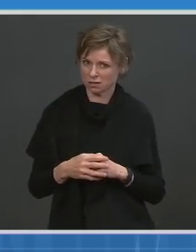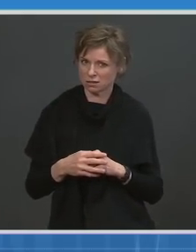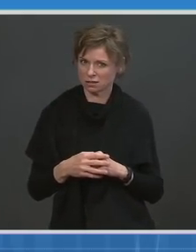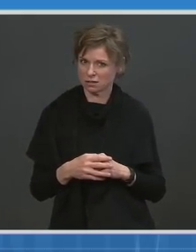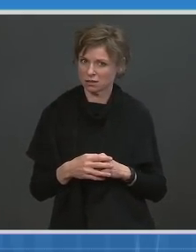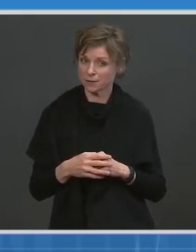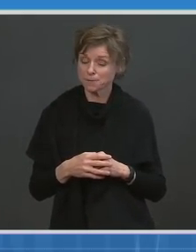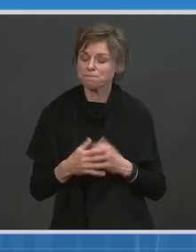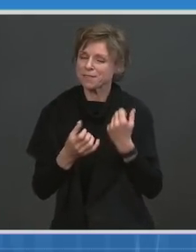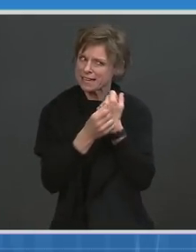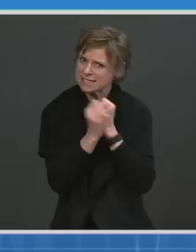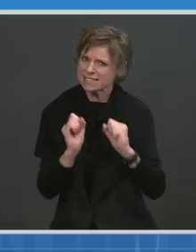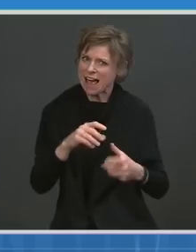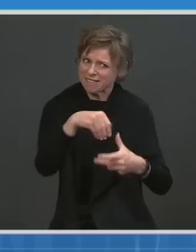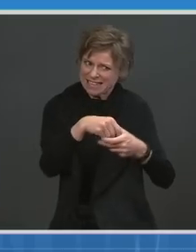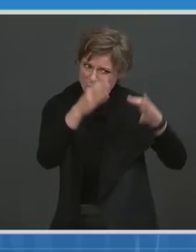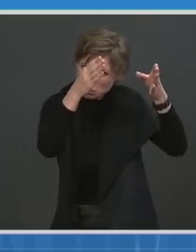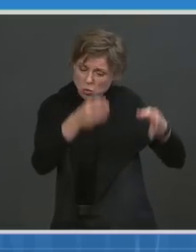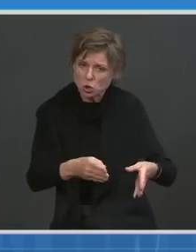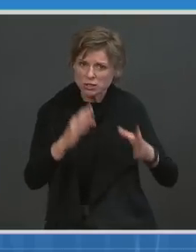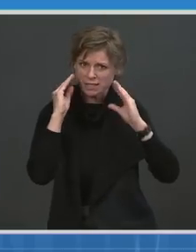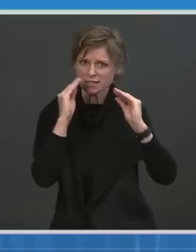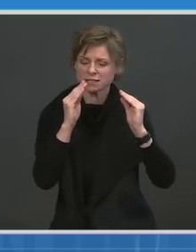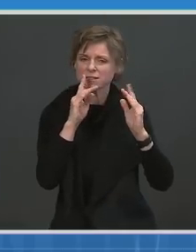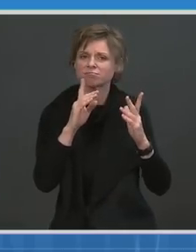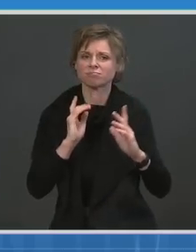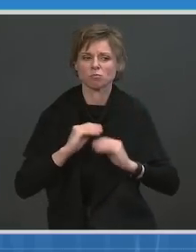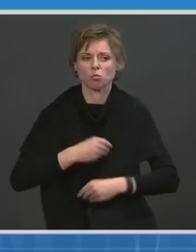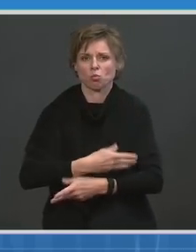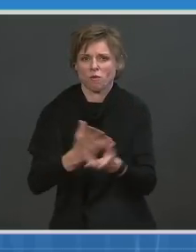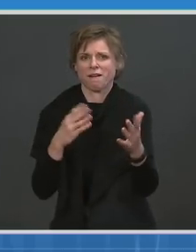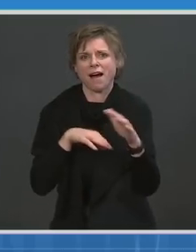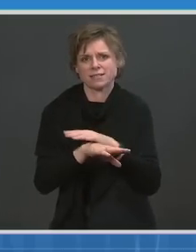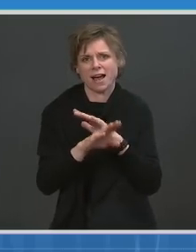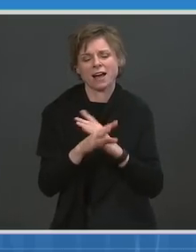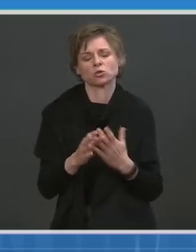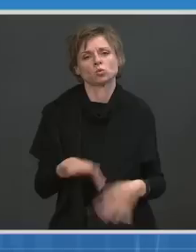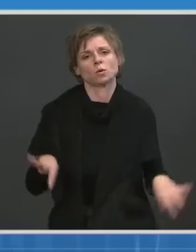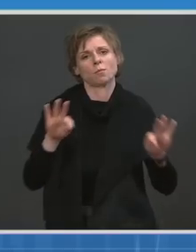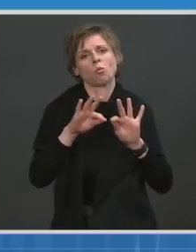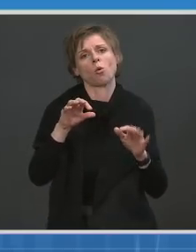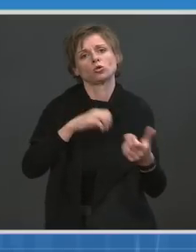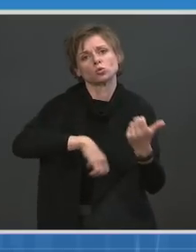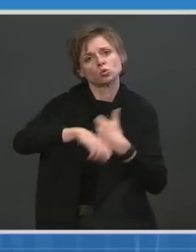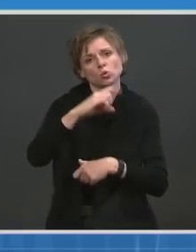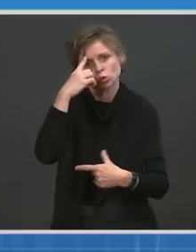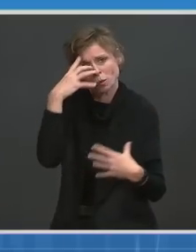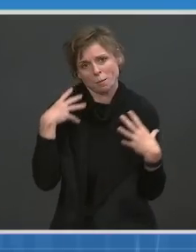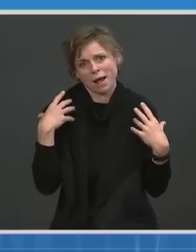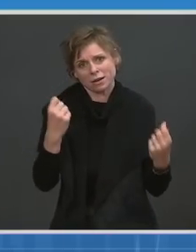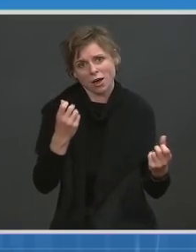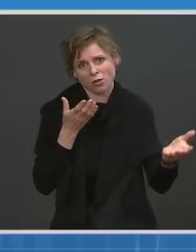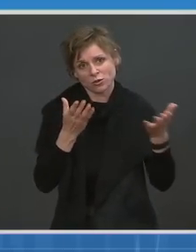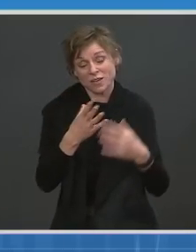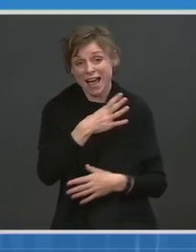to the critical, social, and mental health services that prepare them for the future, in addition to the vital educational